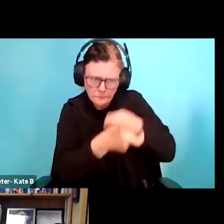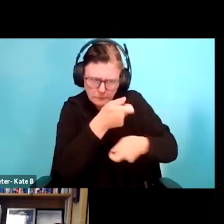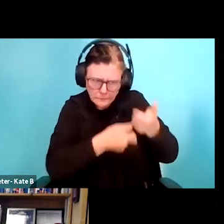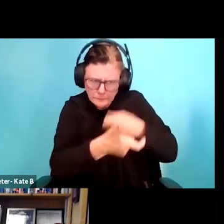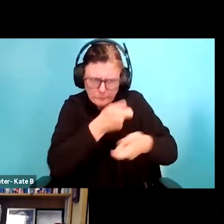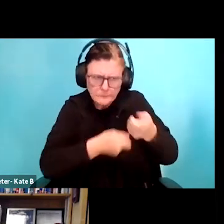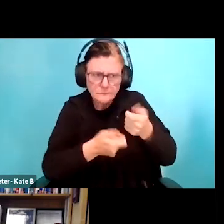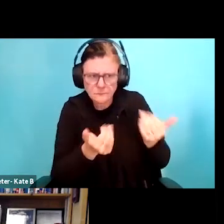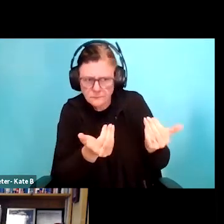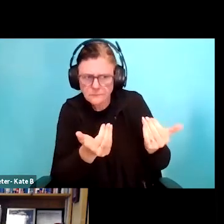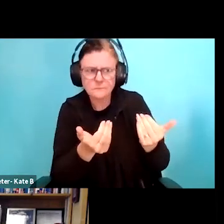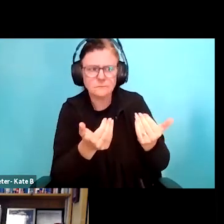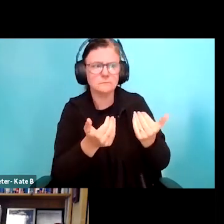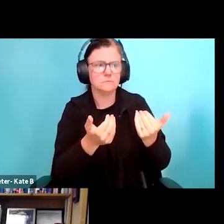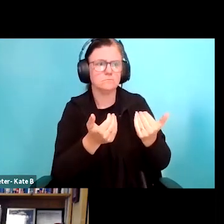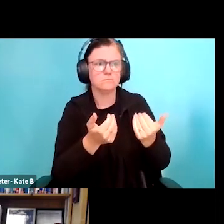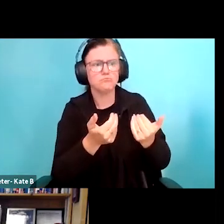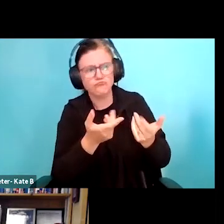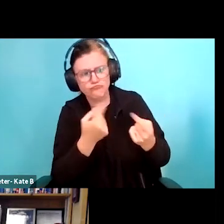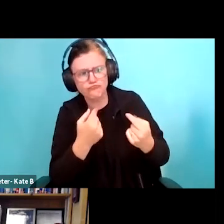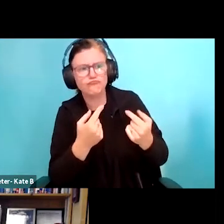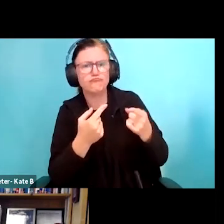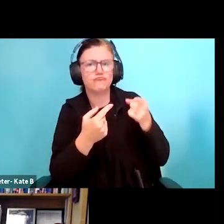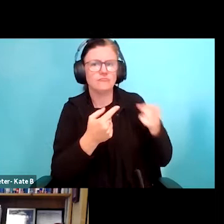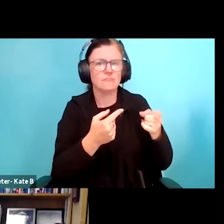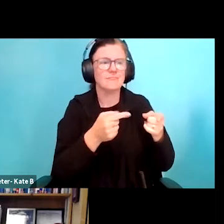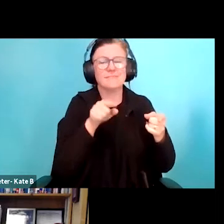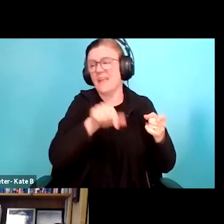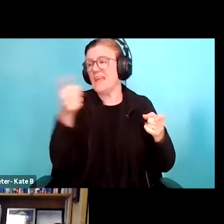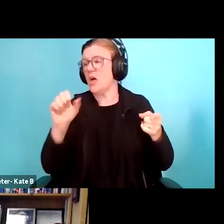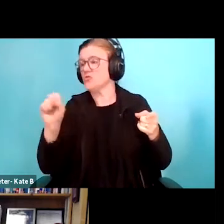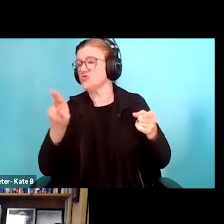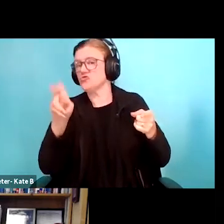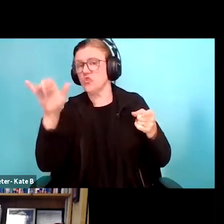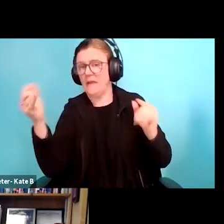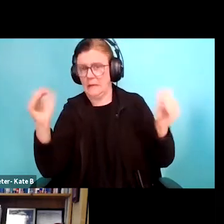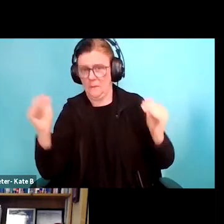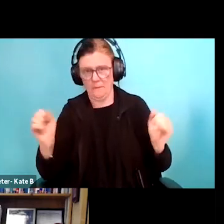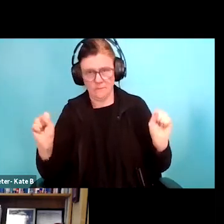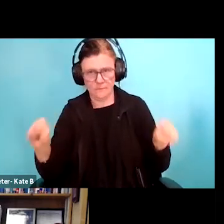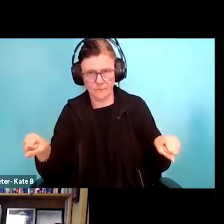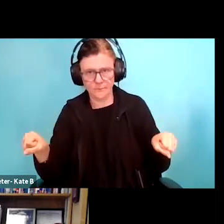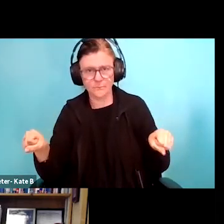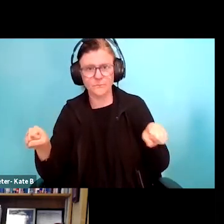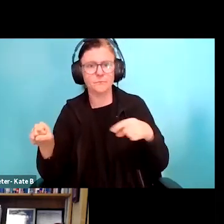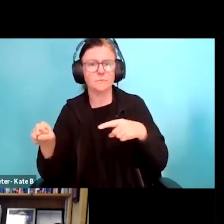have questions that you can compare against different surveys and also to look at different